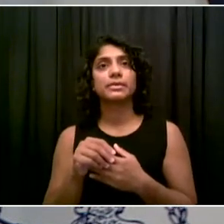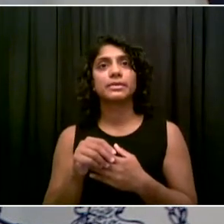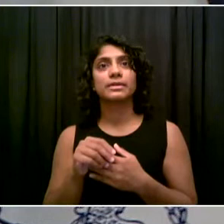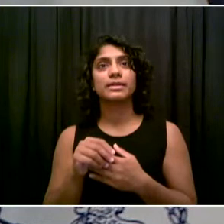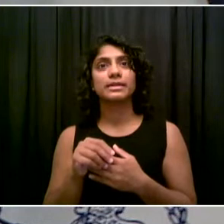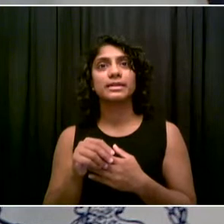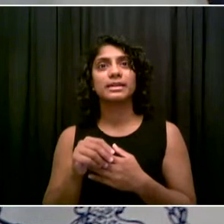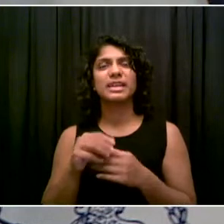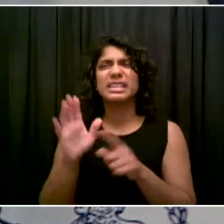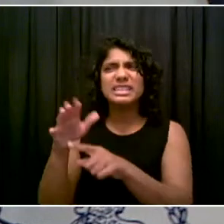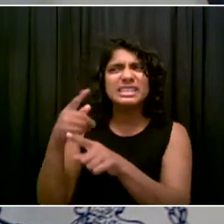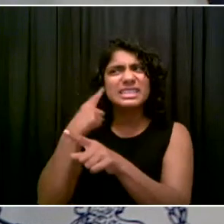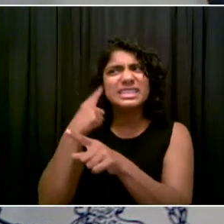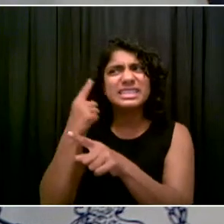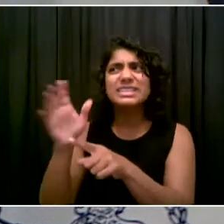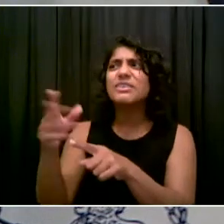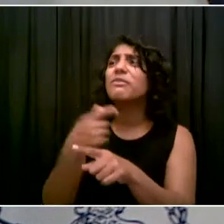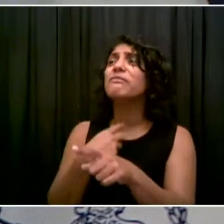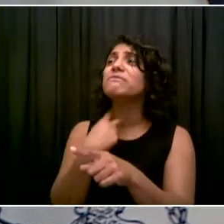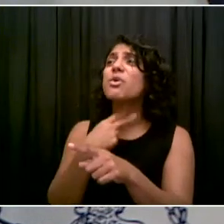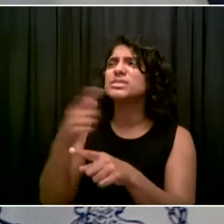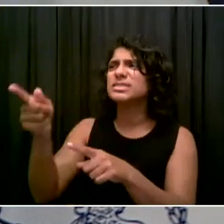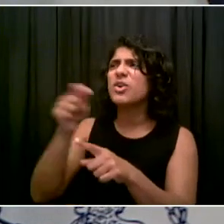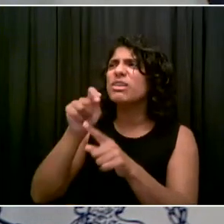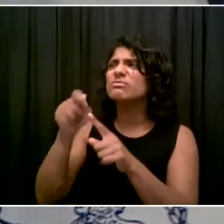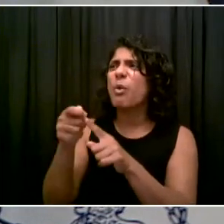YOU ARE ON MUTE MITCH.